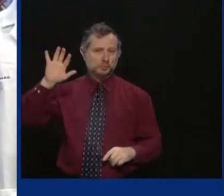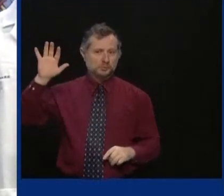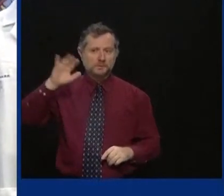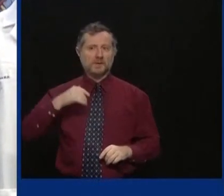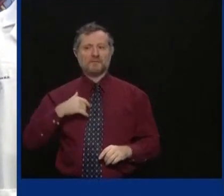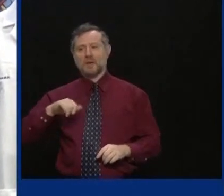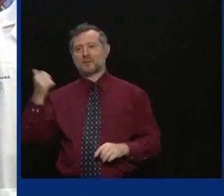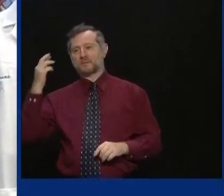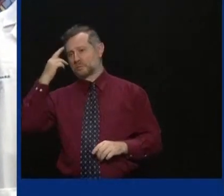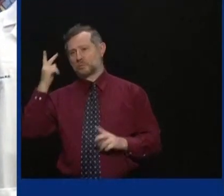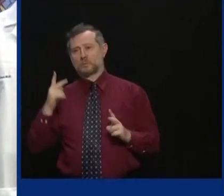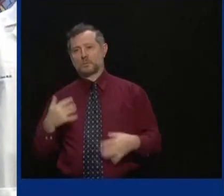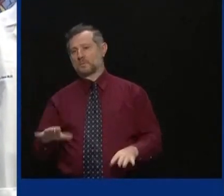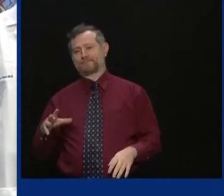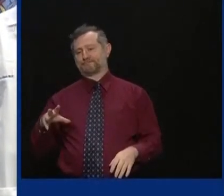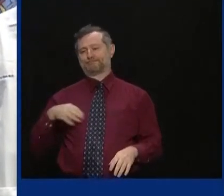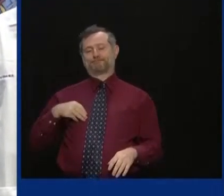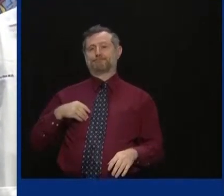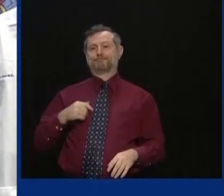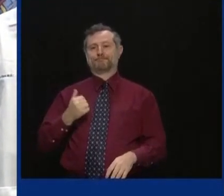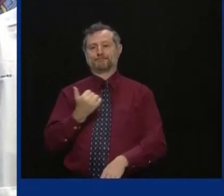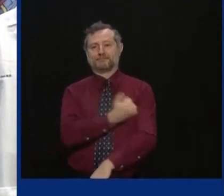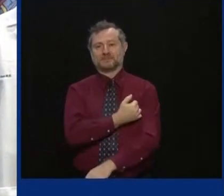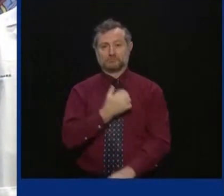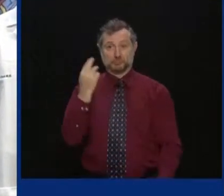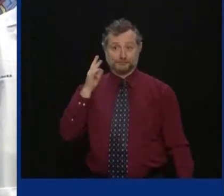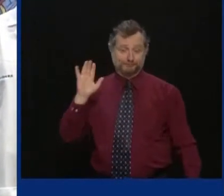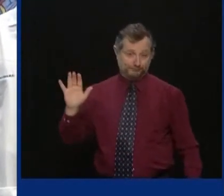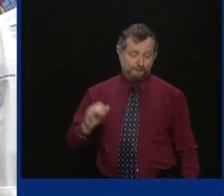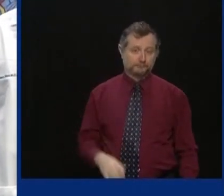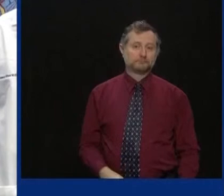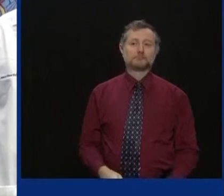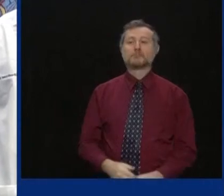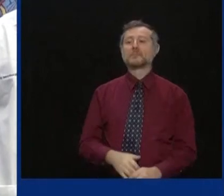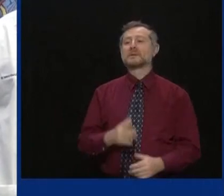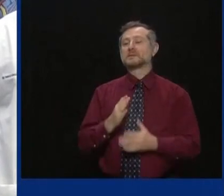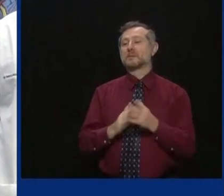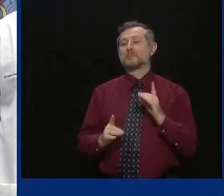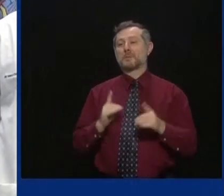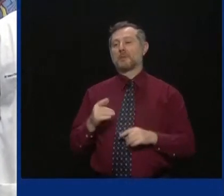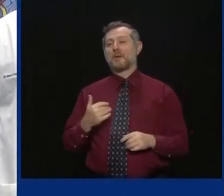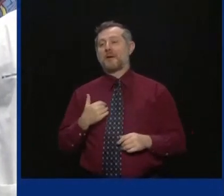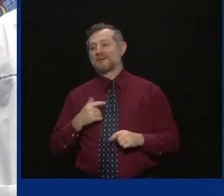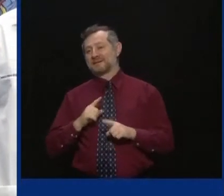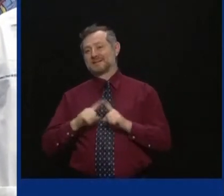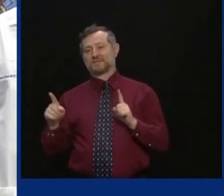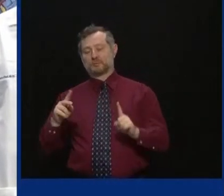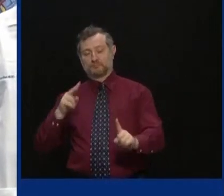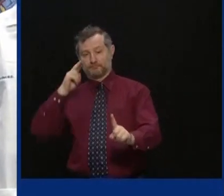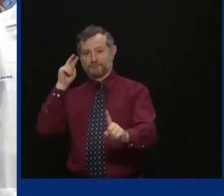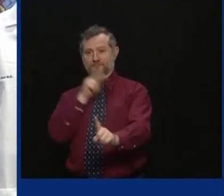FACILITIES. WE HAVE A DIFFERENT DYNAMIC IN SOME PARTS OF UPSTATE.